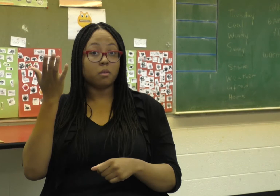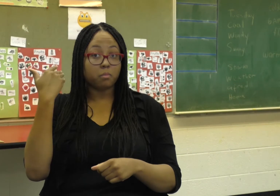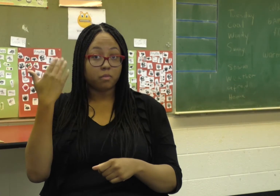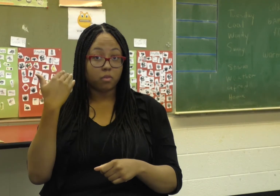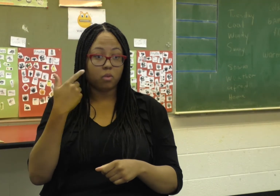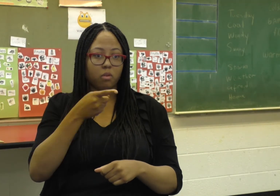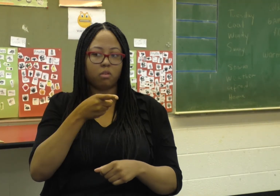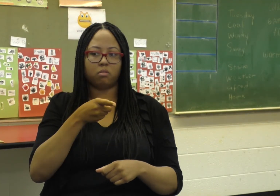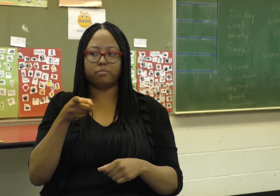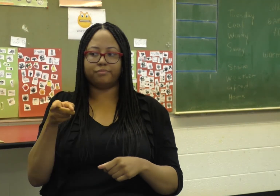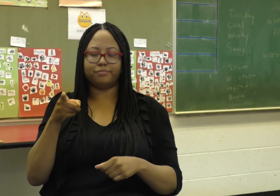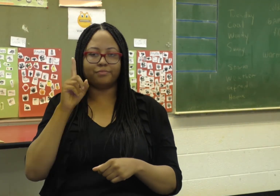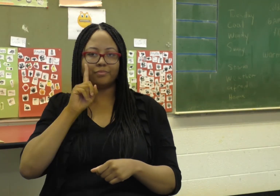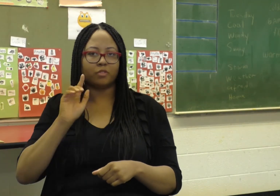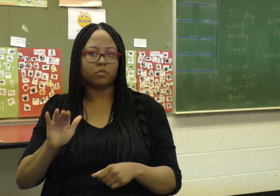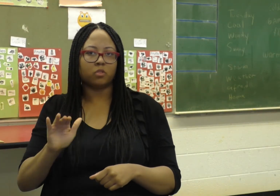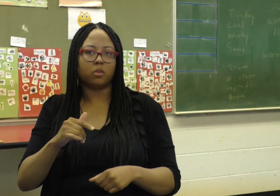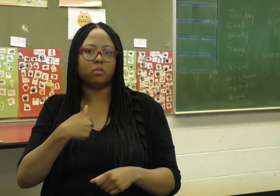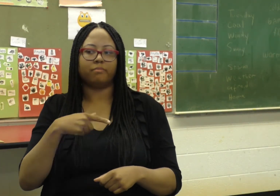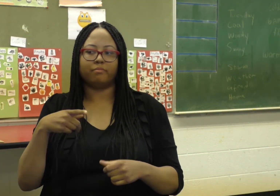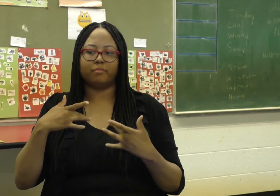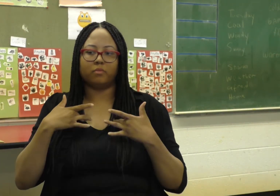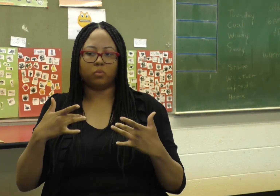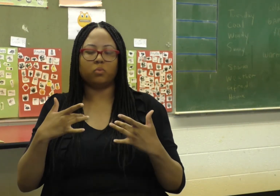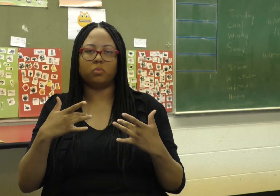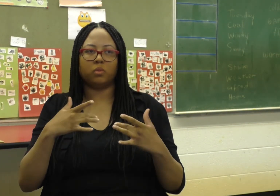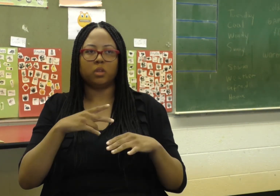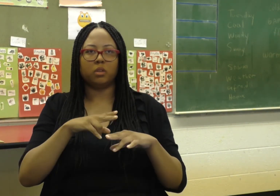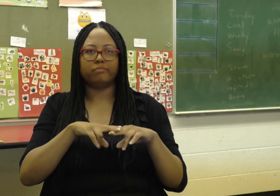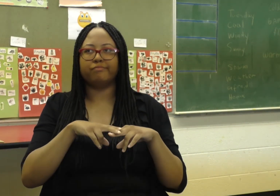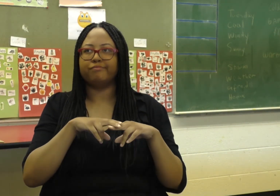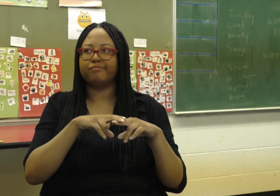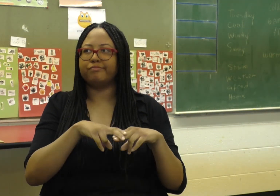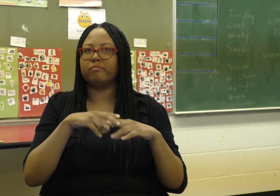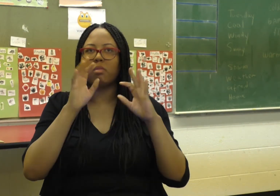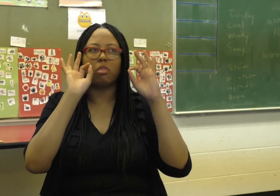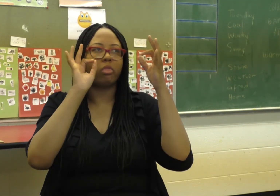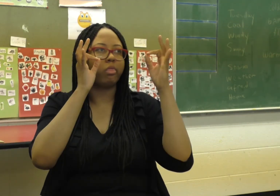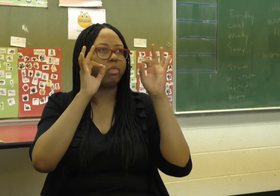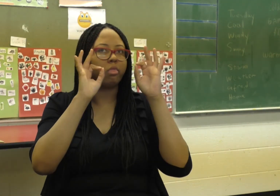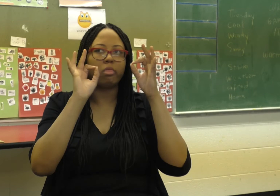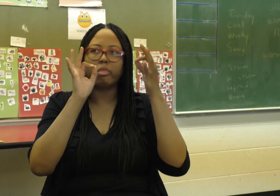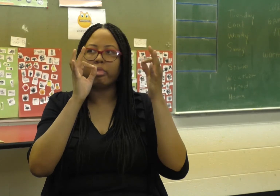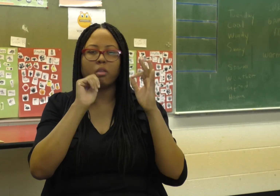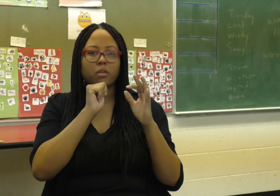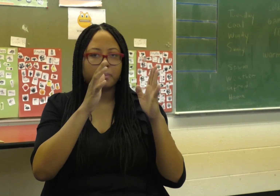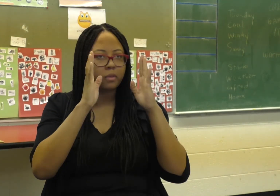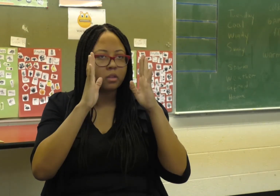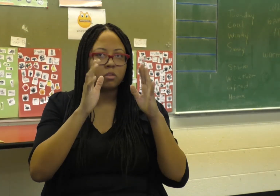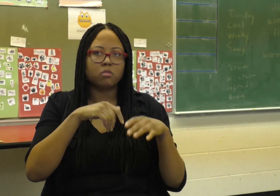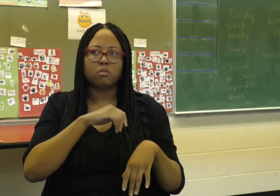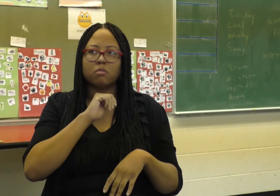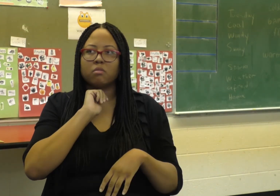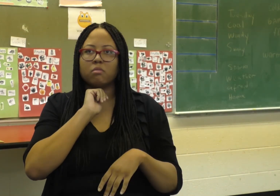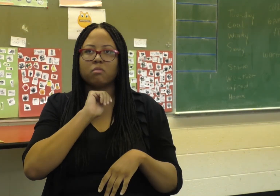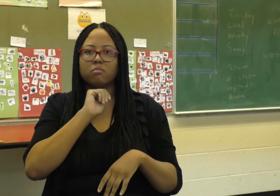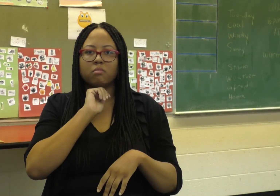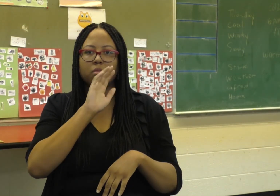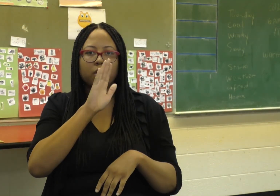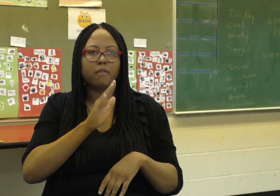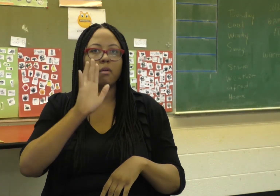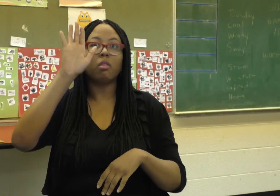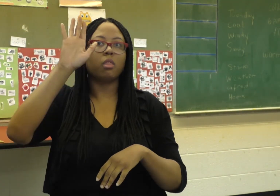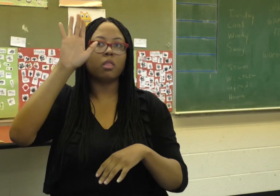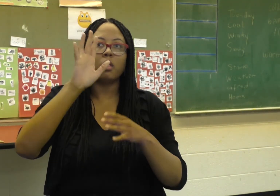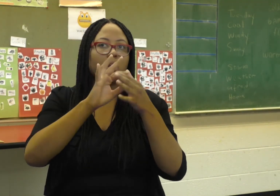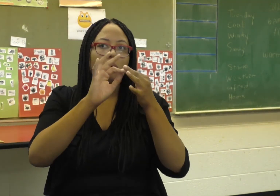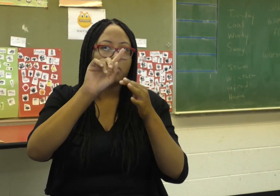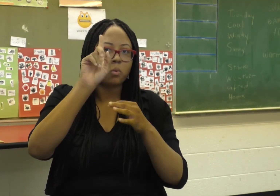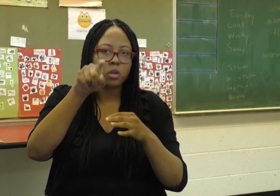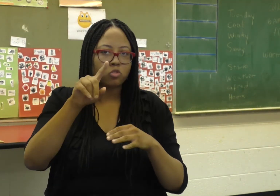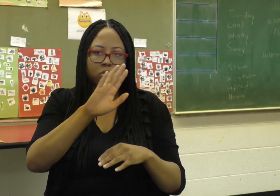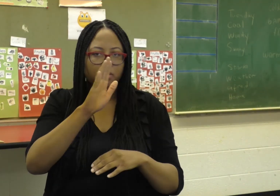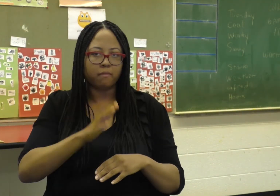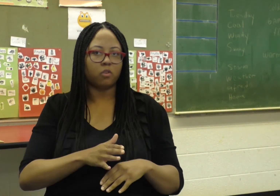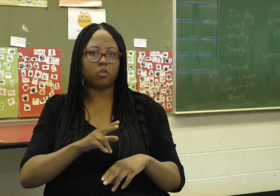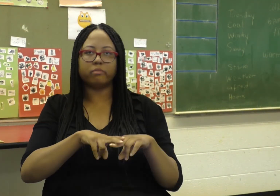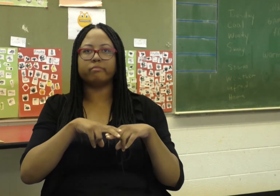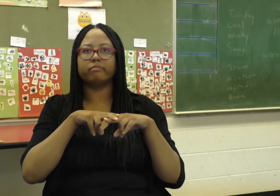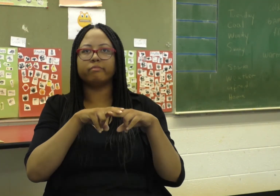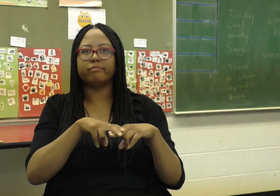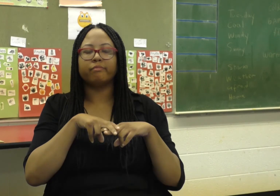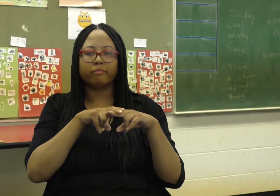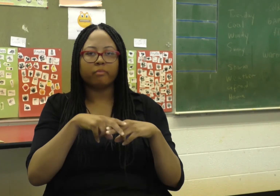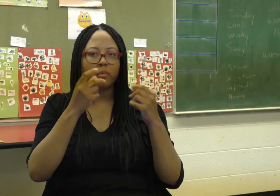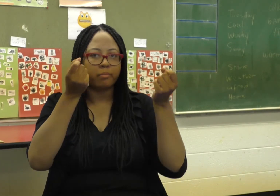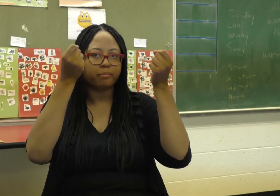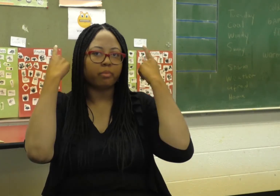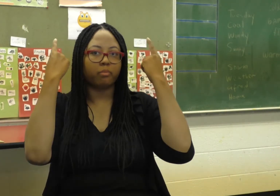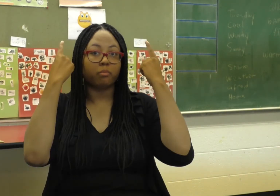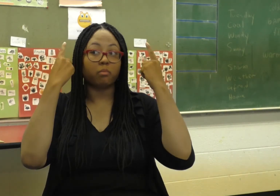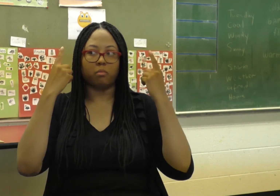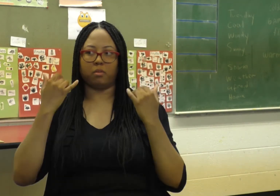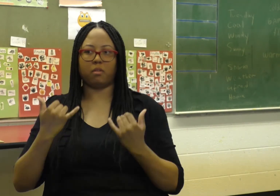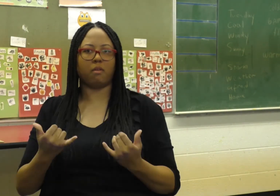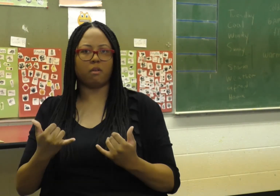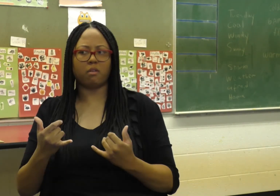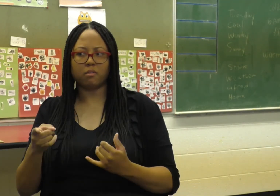Before he would sit there, not paying attention, and disengaged.